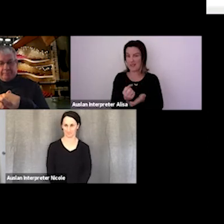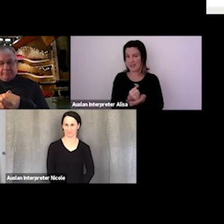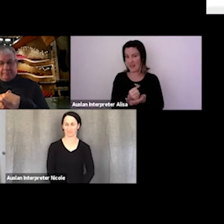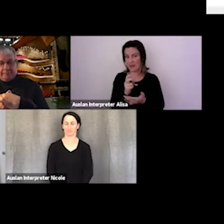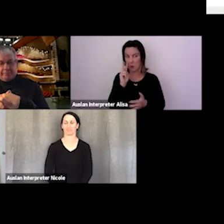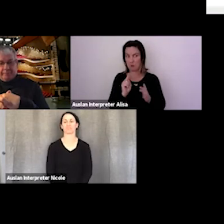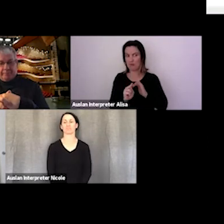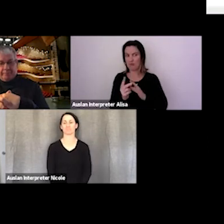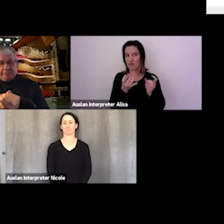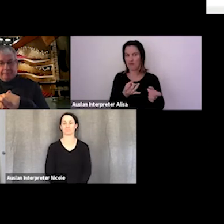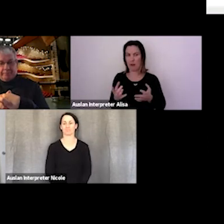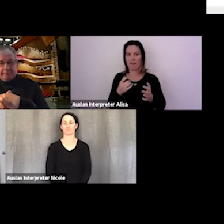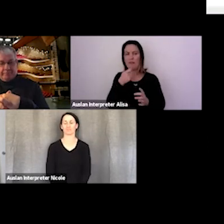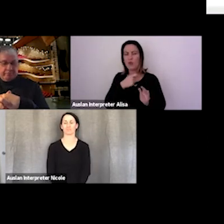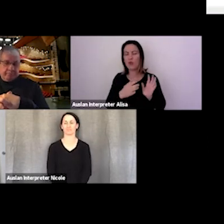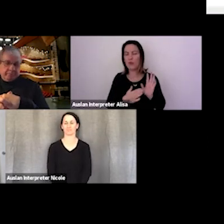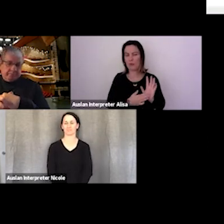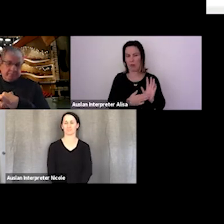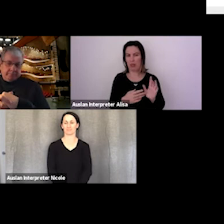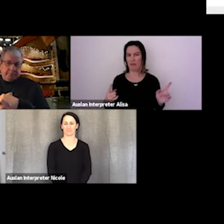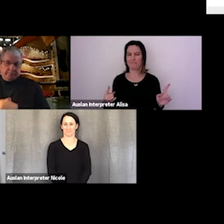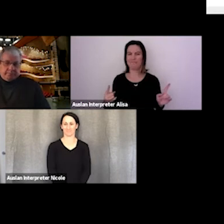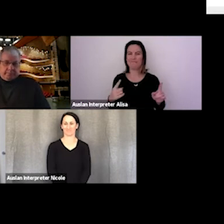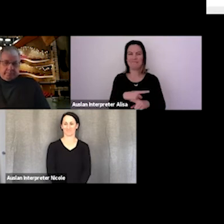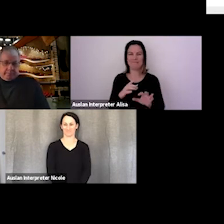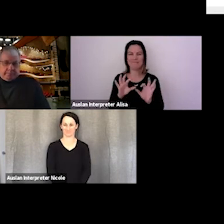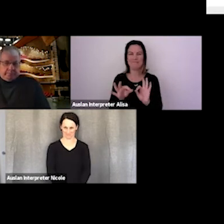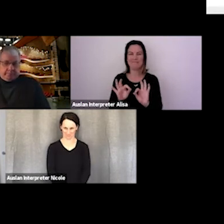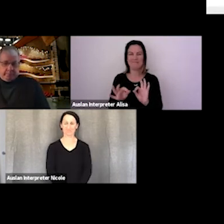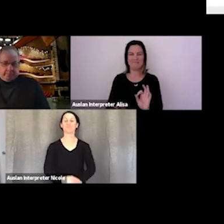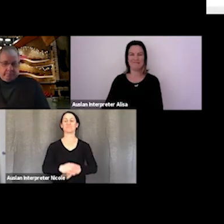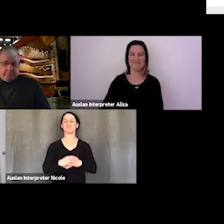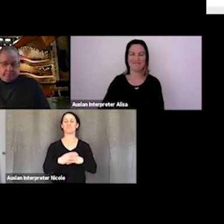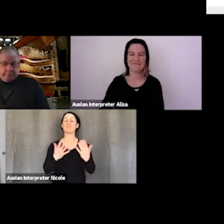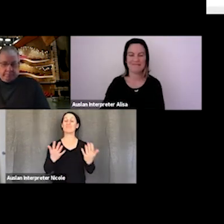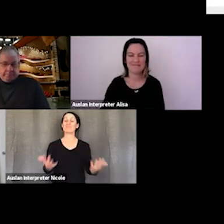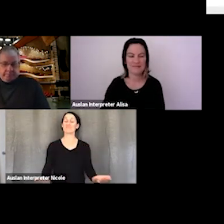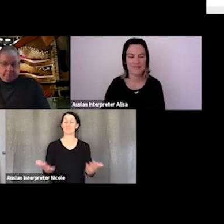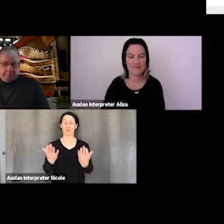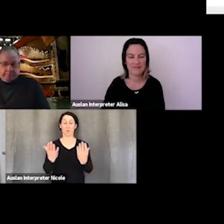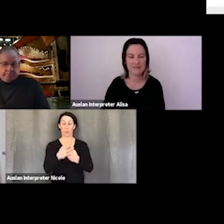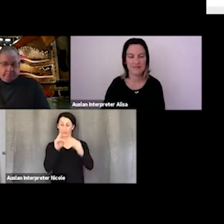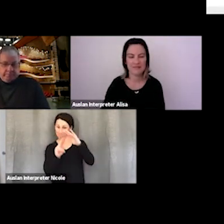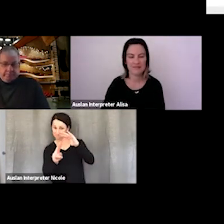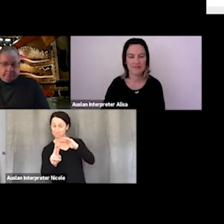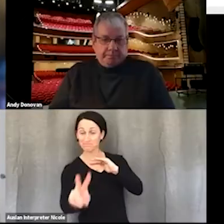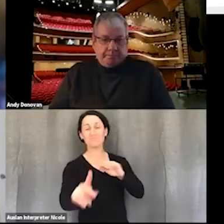So, basically, in terms of outlook, obviously everyone is waiting for vaccination.